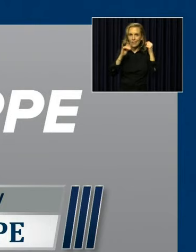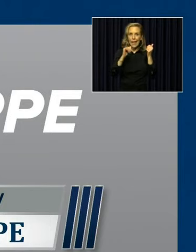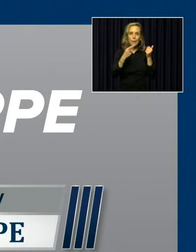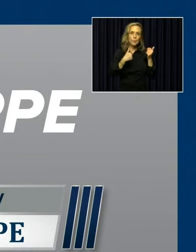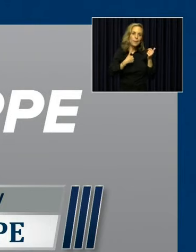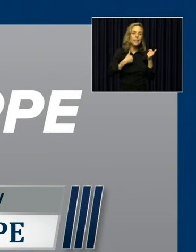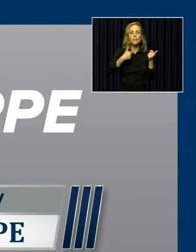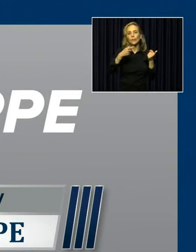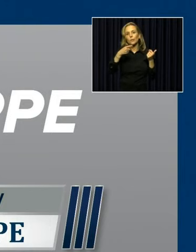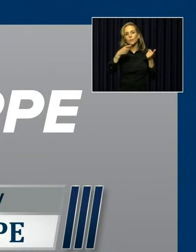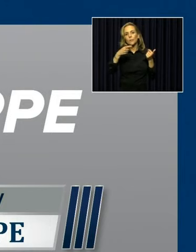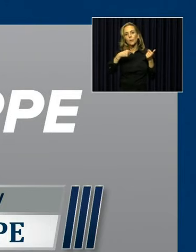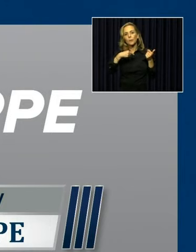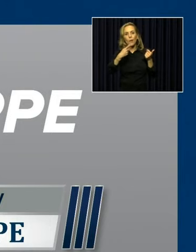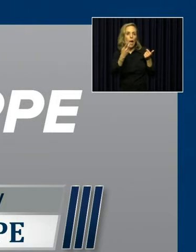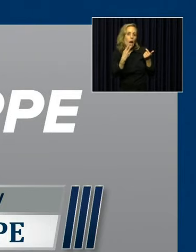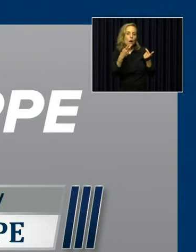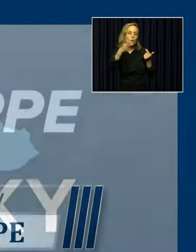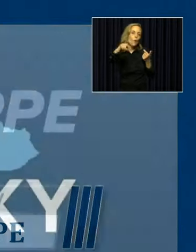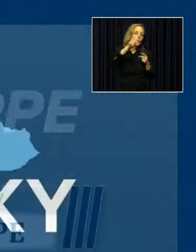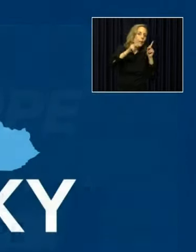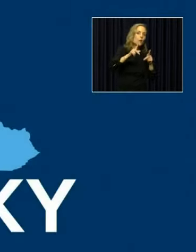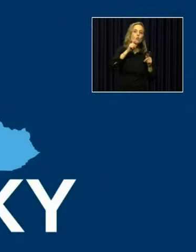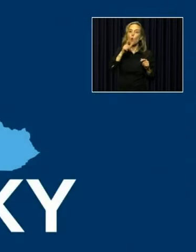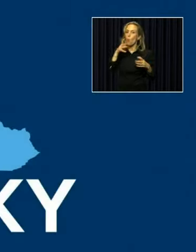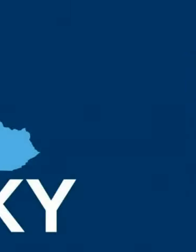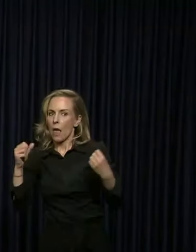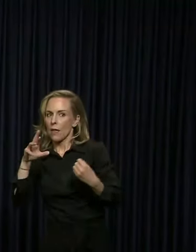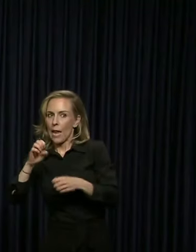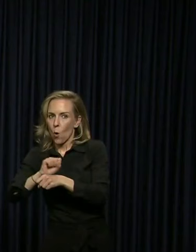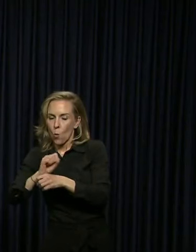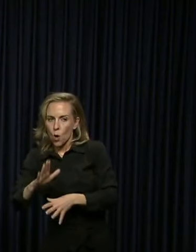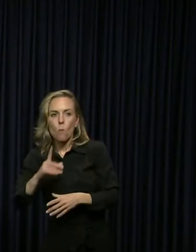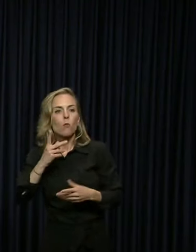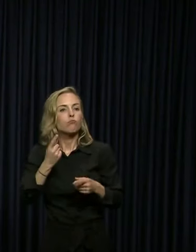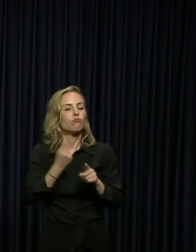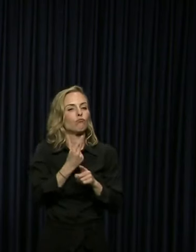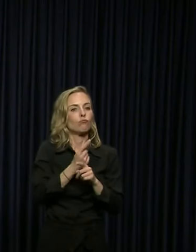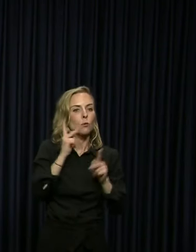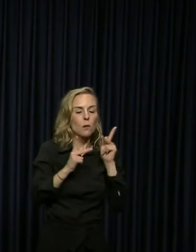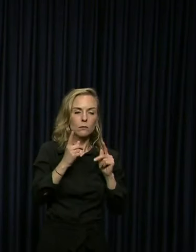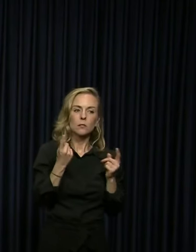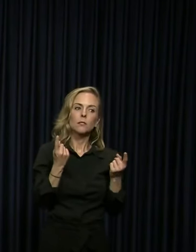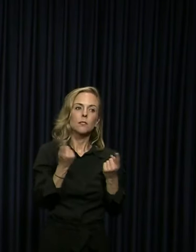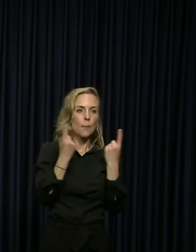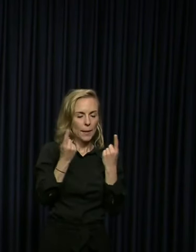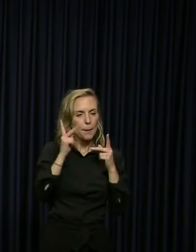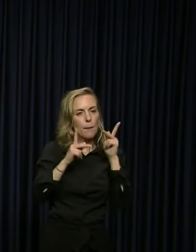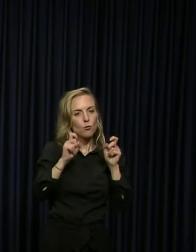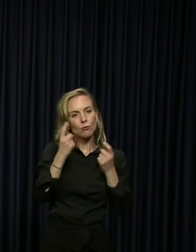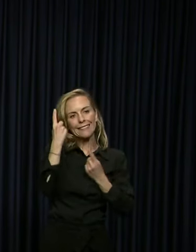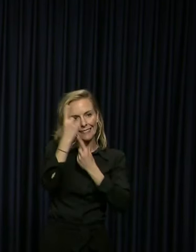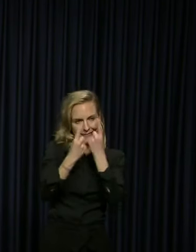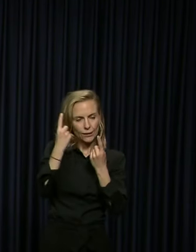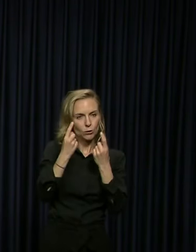KYCOVID19.KY.GOV. WE KNOW THAT ■IT'S BEING SPREAD THROUGH SALIVA AND NASAL